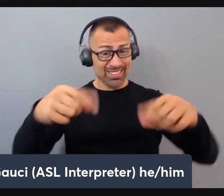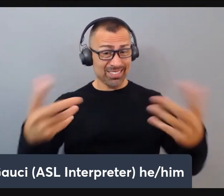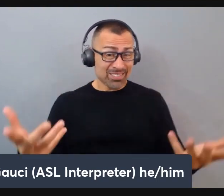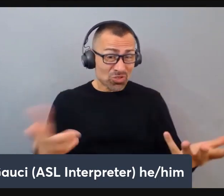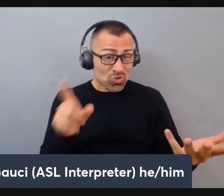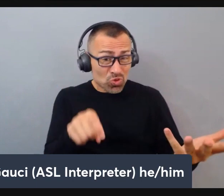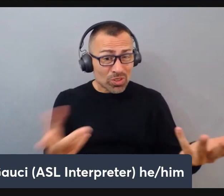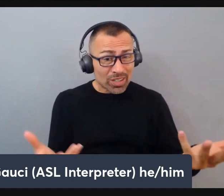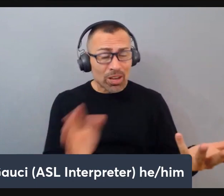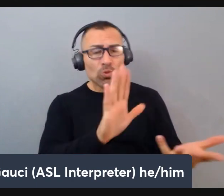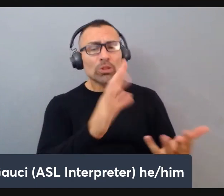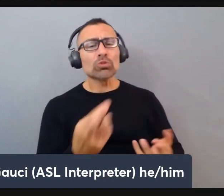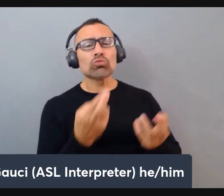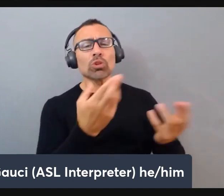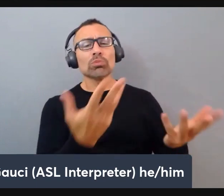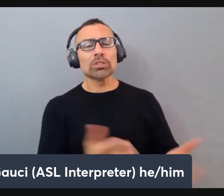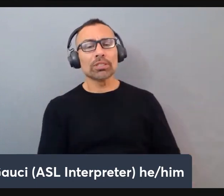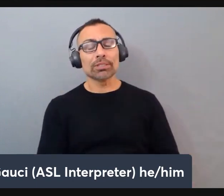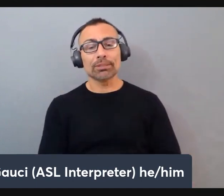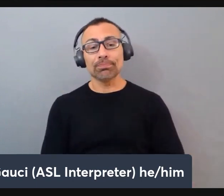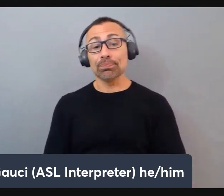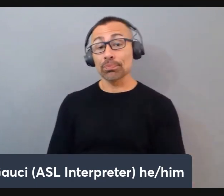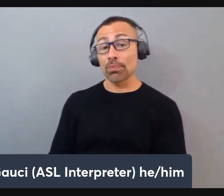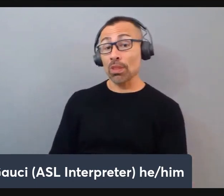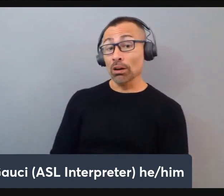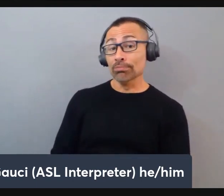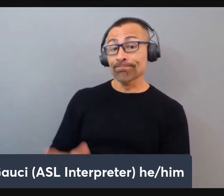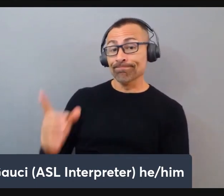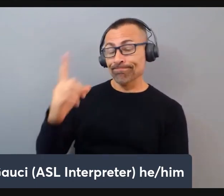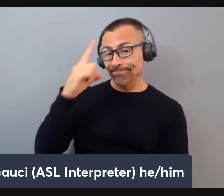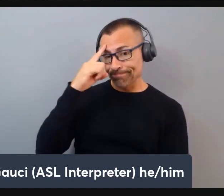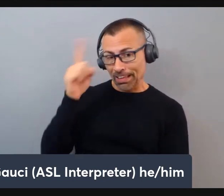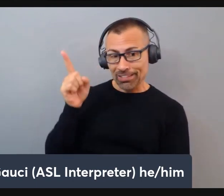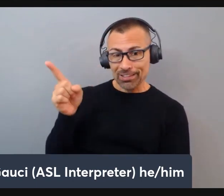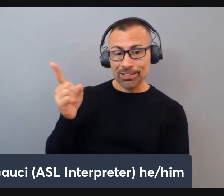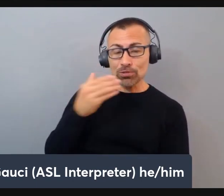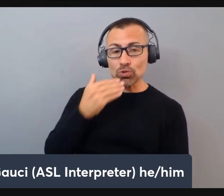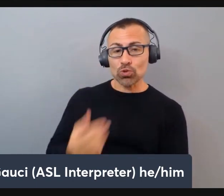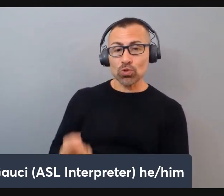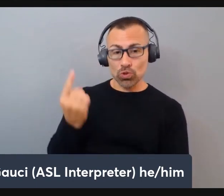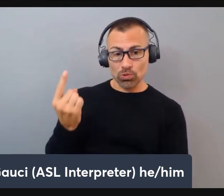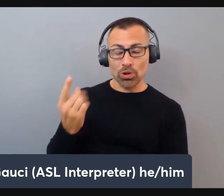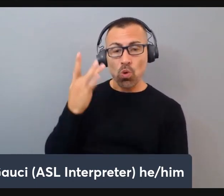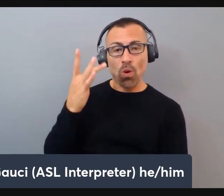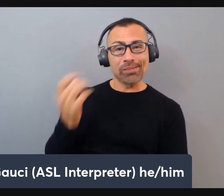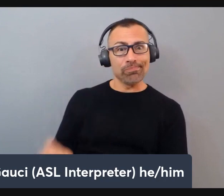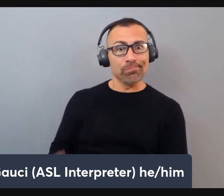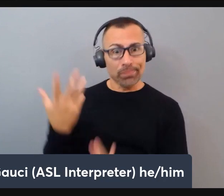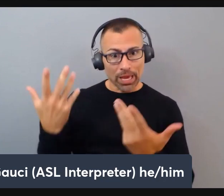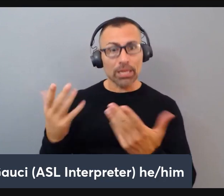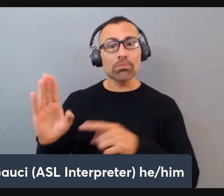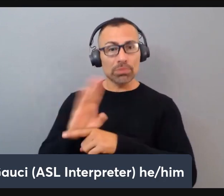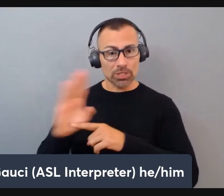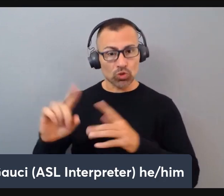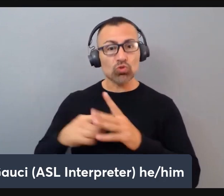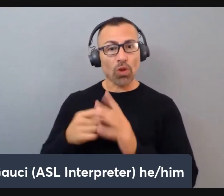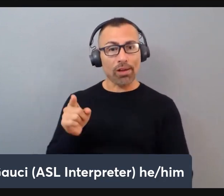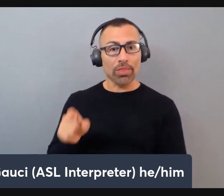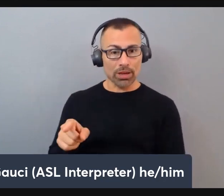Okay, so, I think that's a good one to start out with because so many businesses do start there. If you're not quite sure